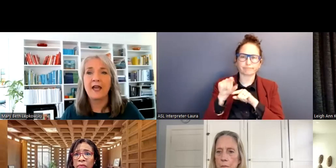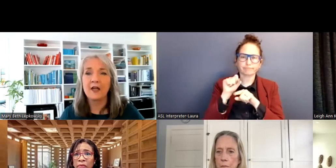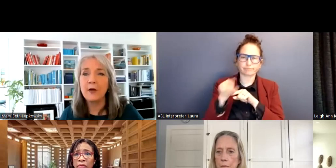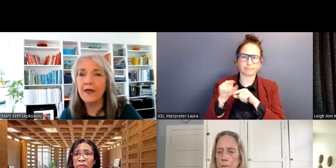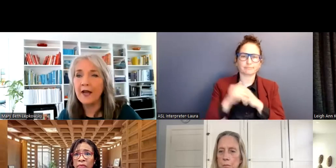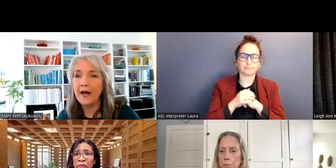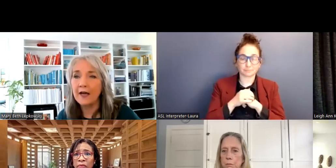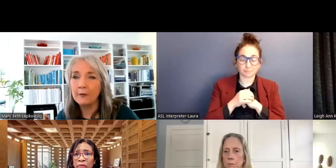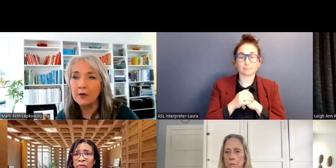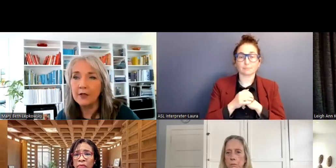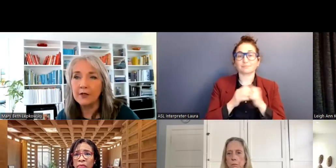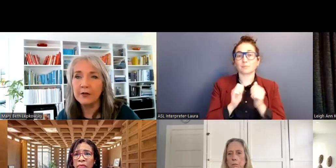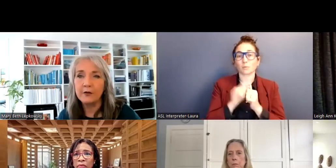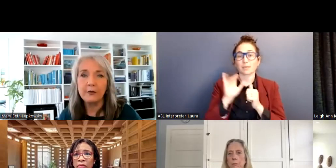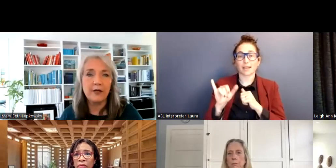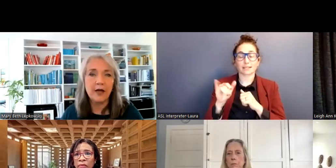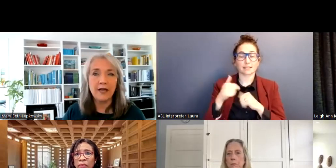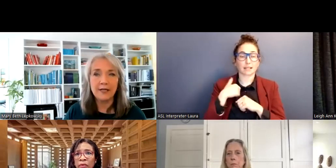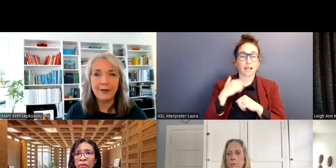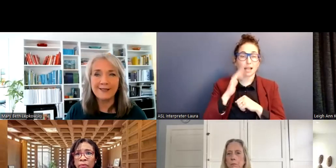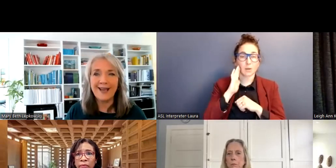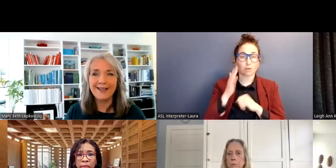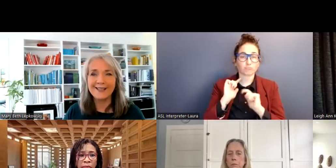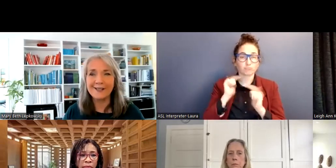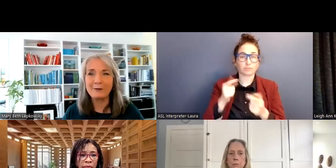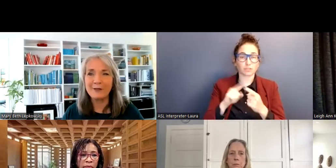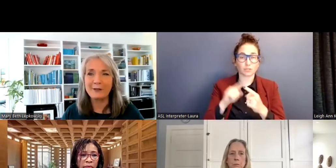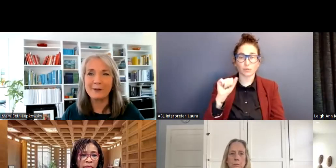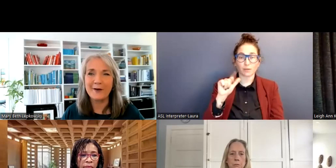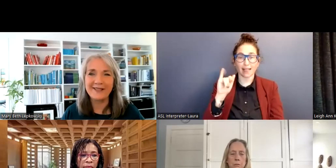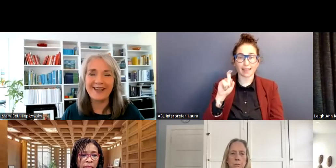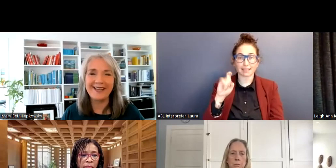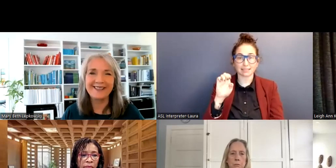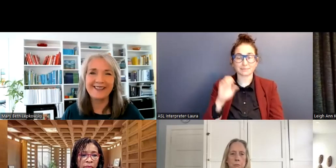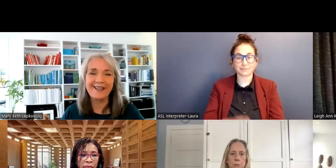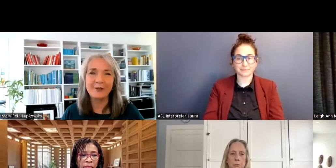And with that, I am going to hand it back to Alex, who's going to close out our day. Thank you.